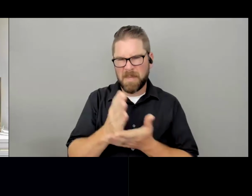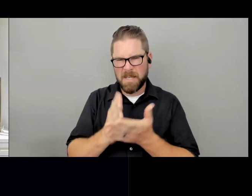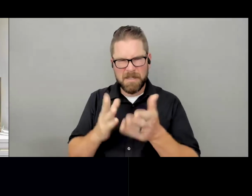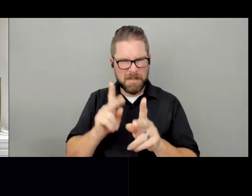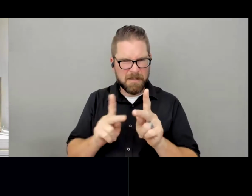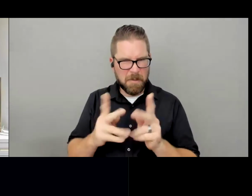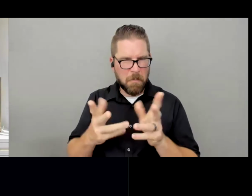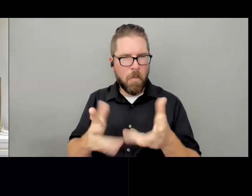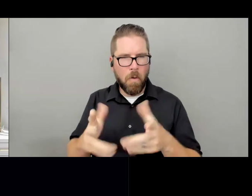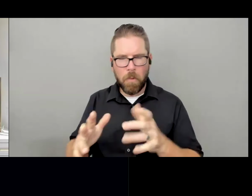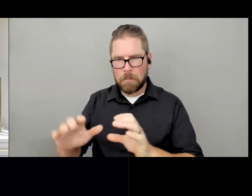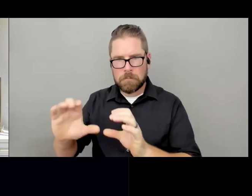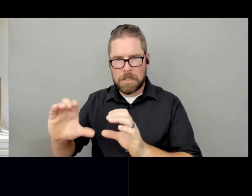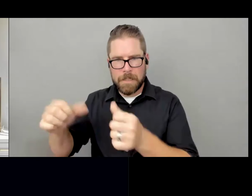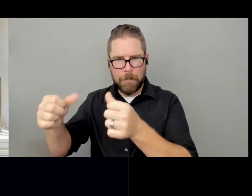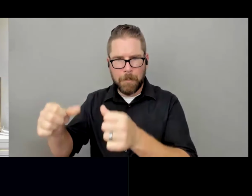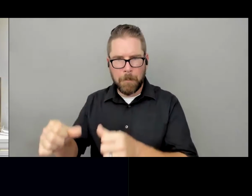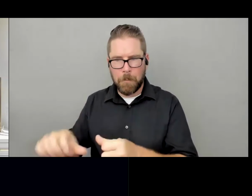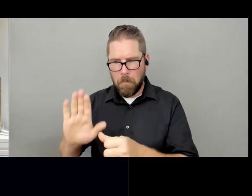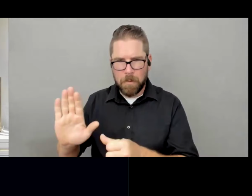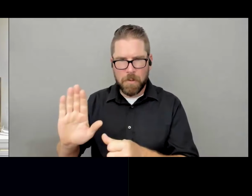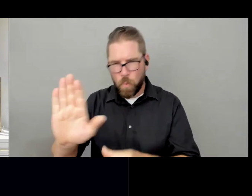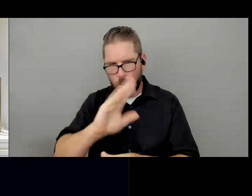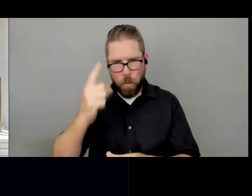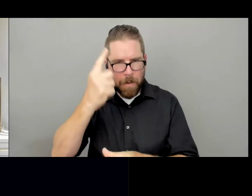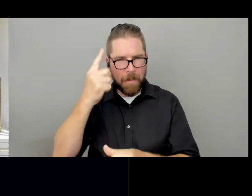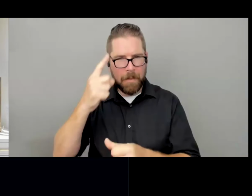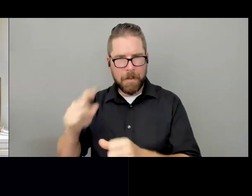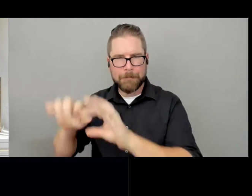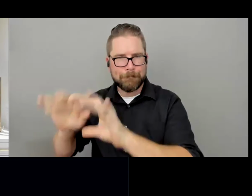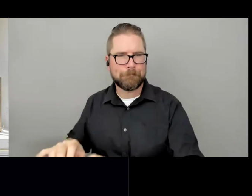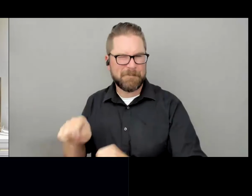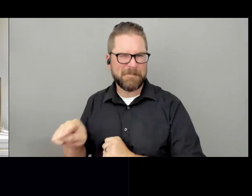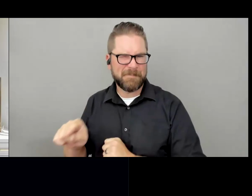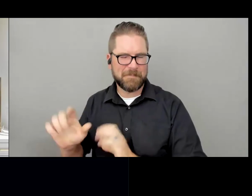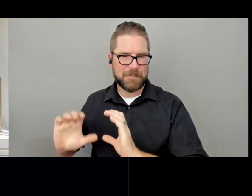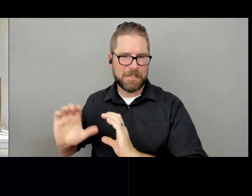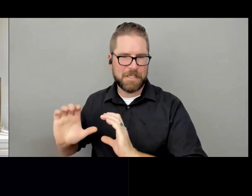in terms of best way to have, effective communication